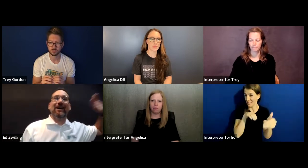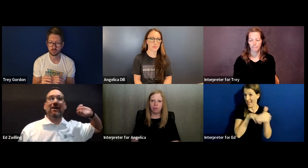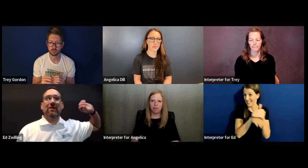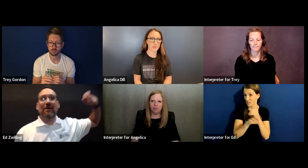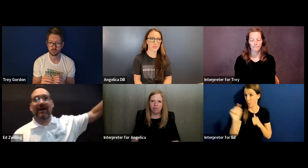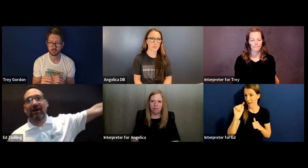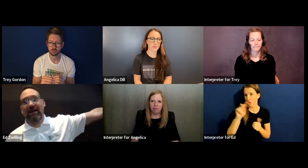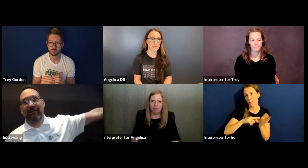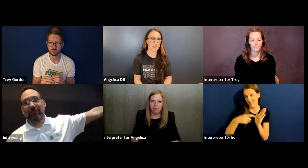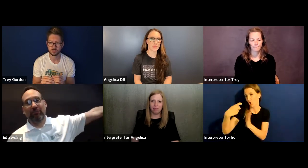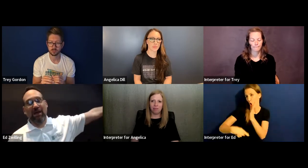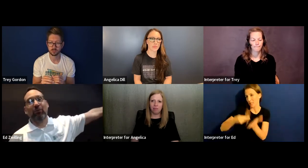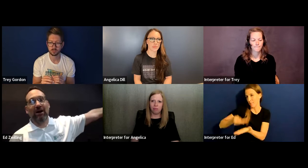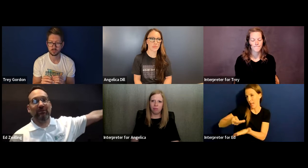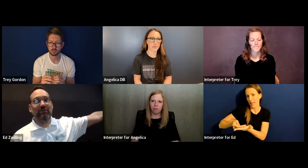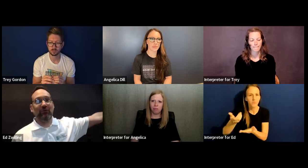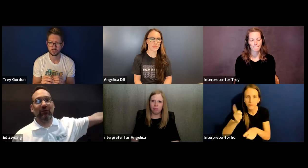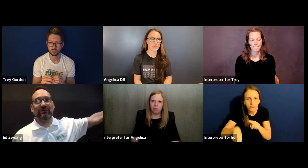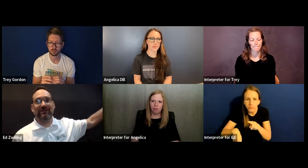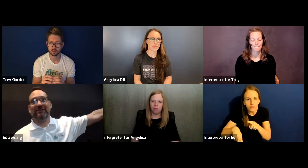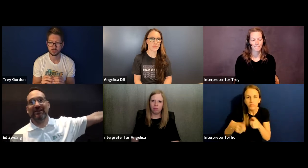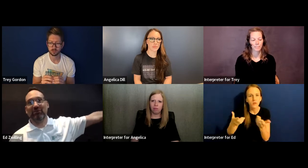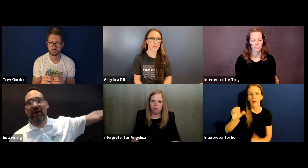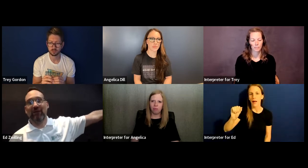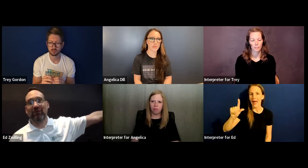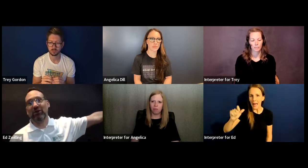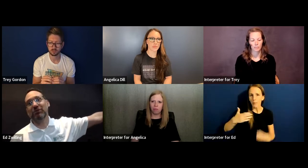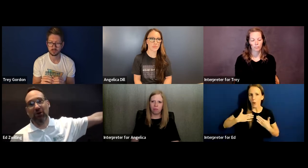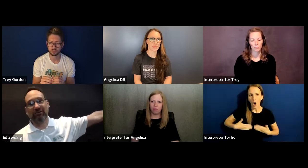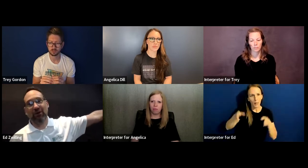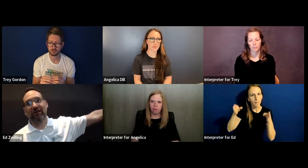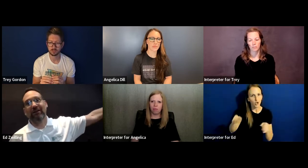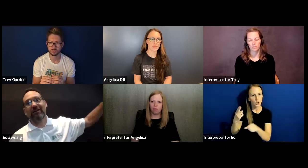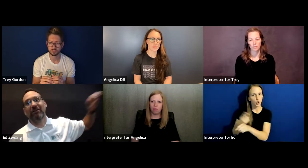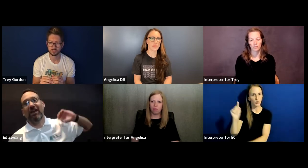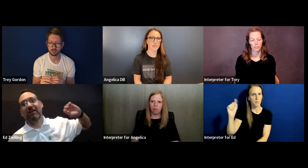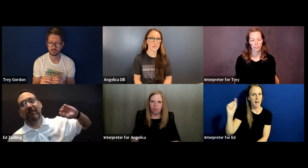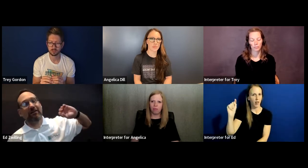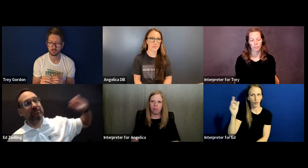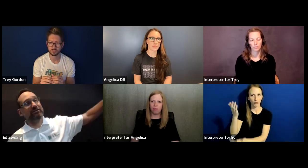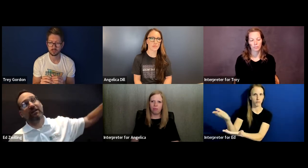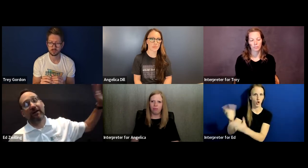um and let able-bodied people use the inaccessible bathroom at no charge right you can't just like